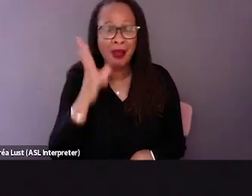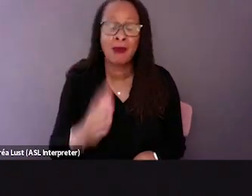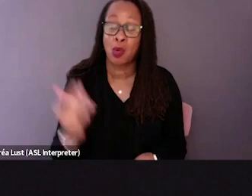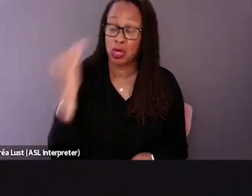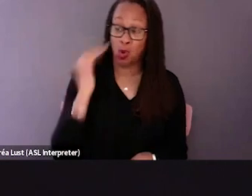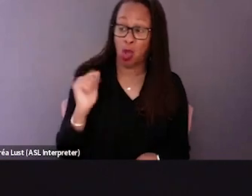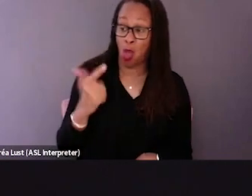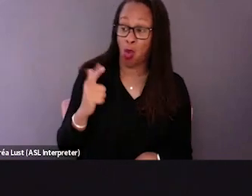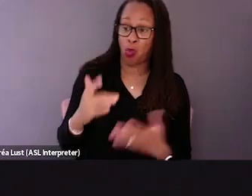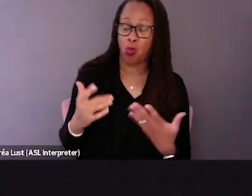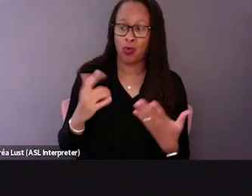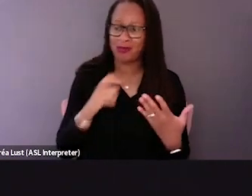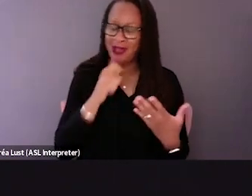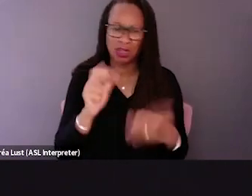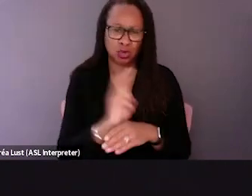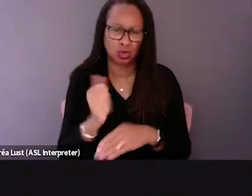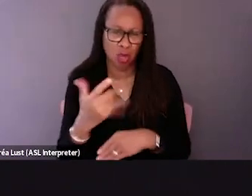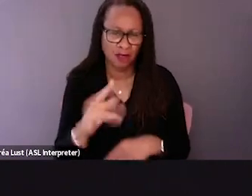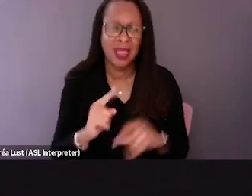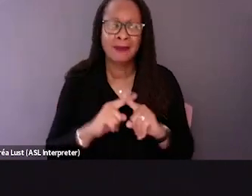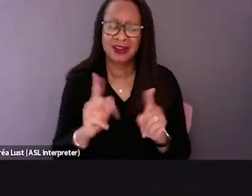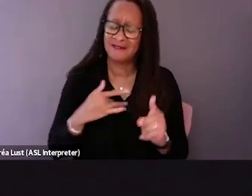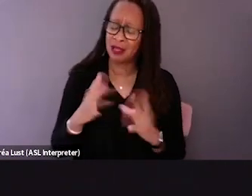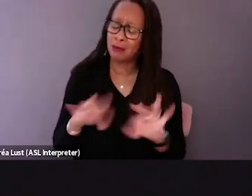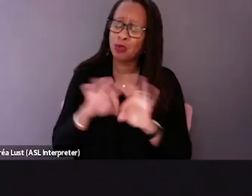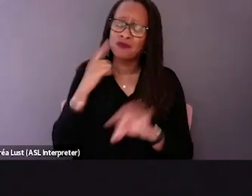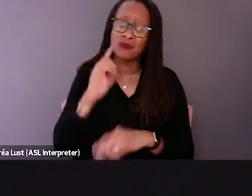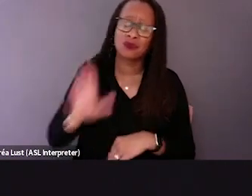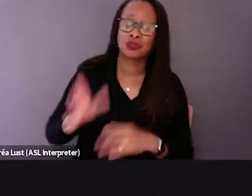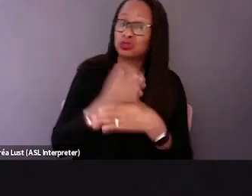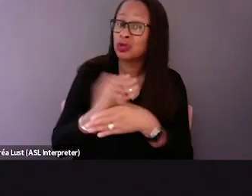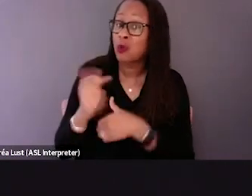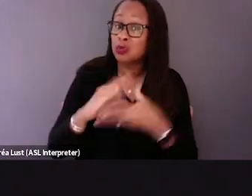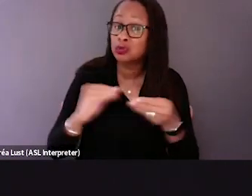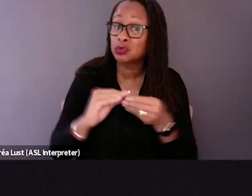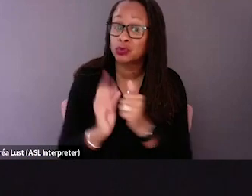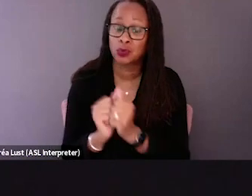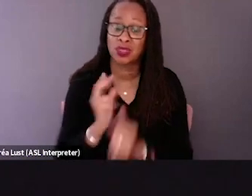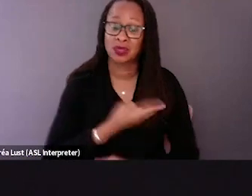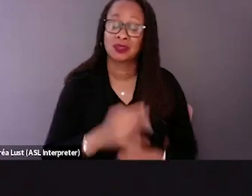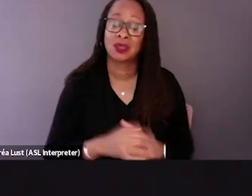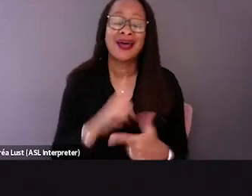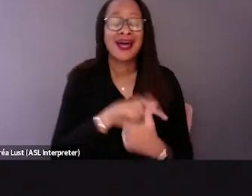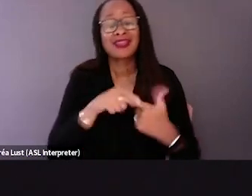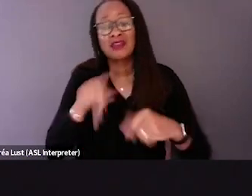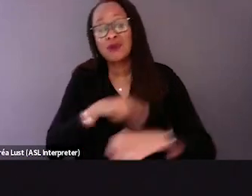but it felt like really important to Judy to be able to share all those stories with us. And then we of course we were asking her questions